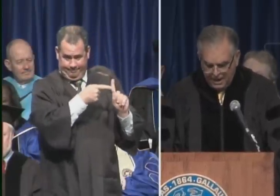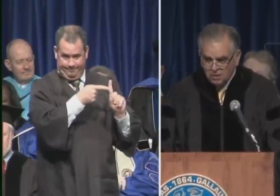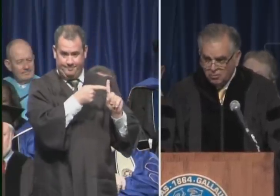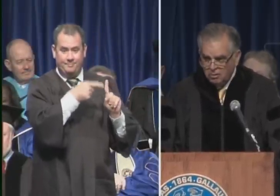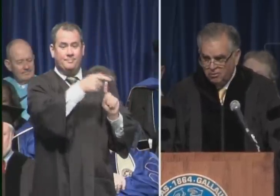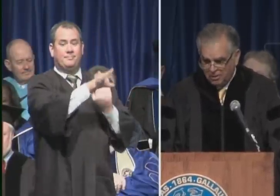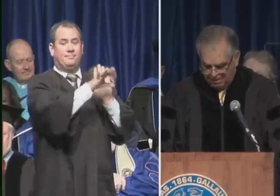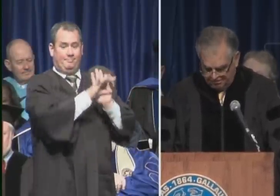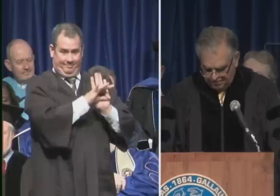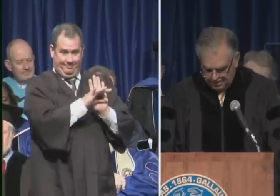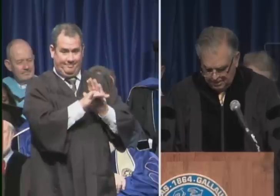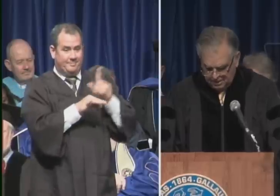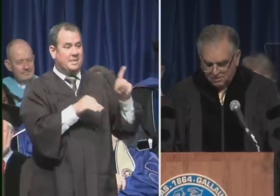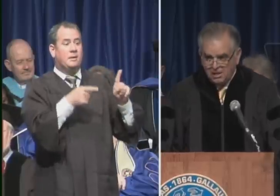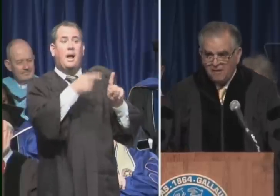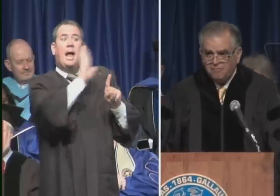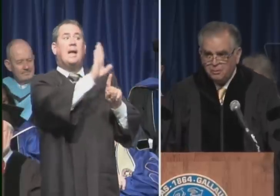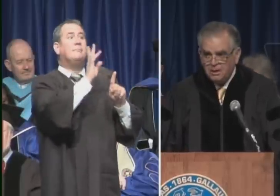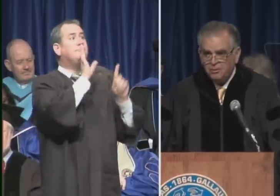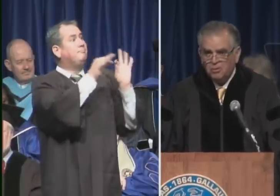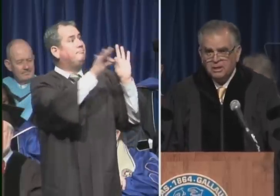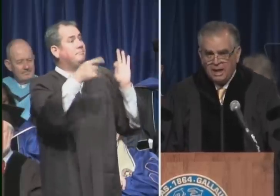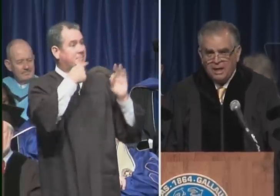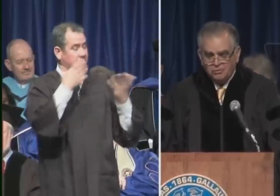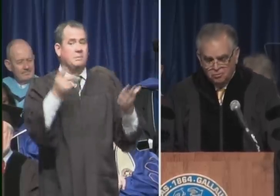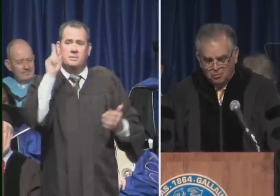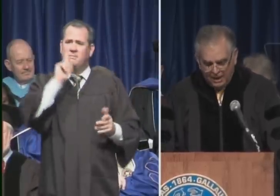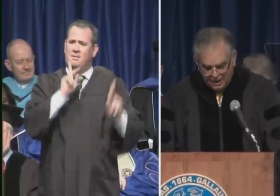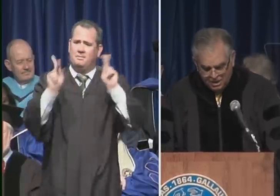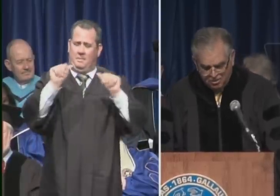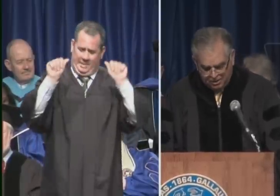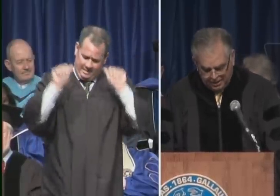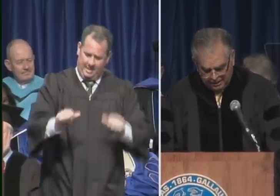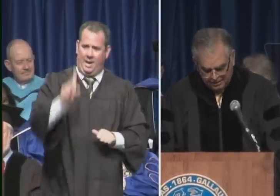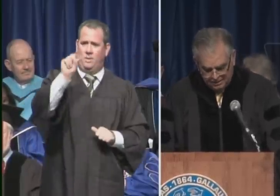And I agree with him. Deaf people can do anything.